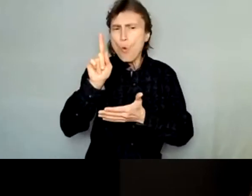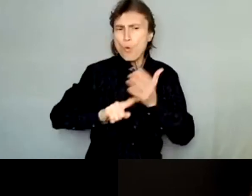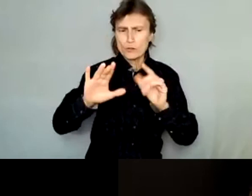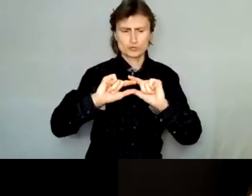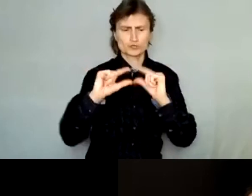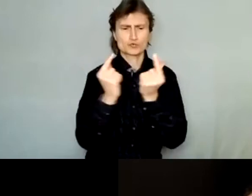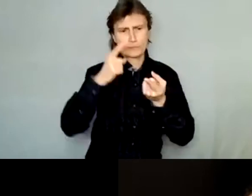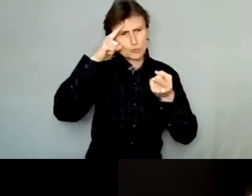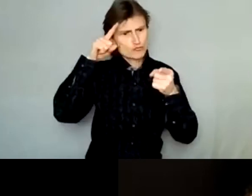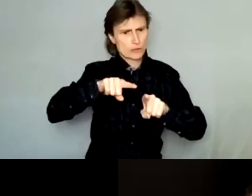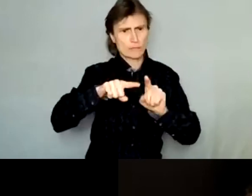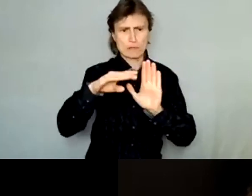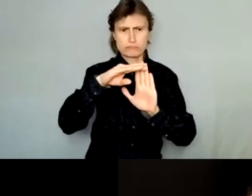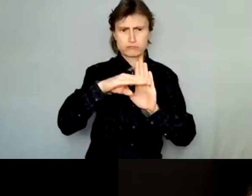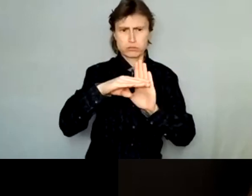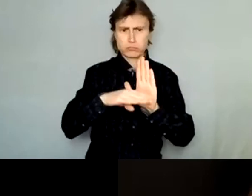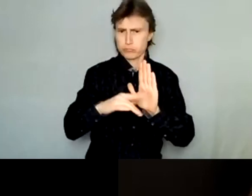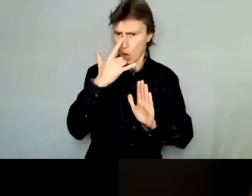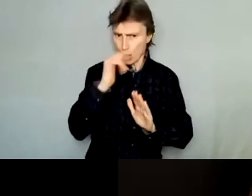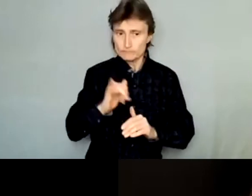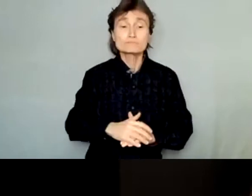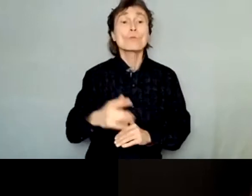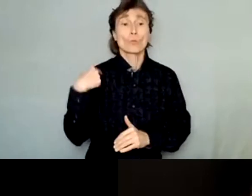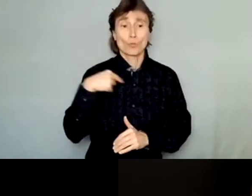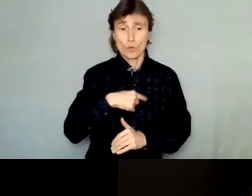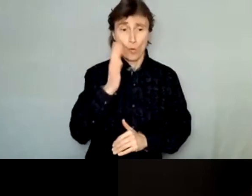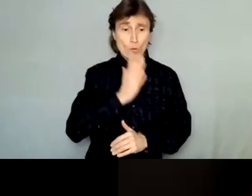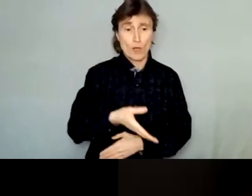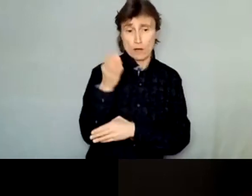And we're going to have a question and answer session at the end of the speaking today.